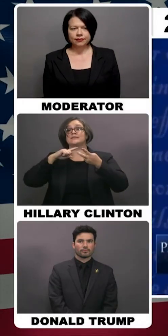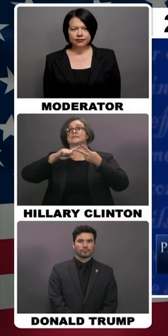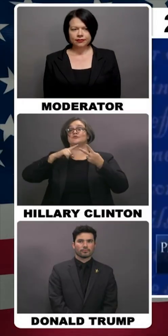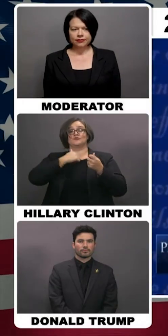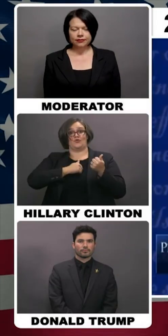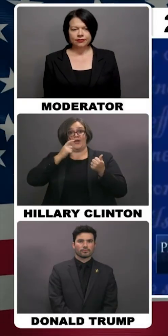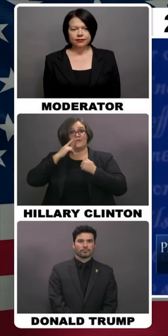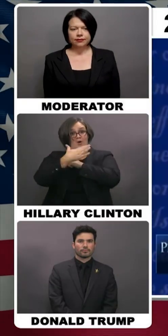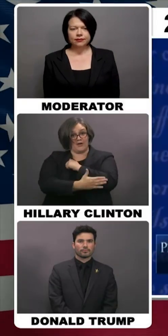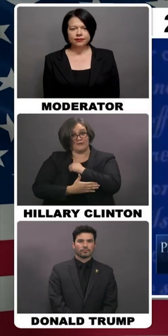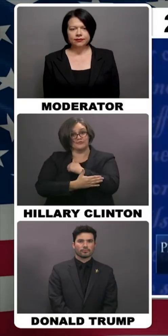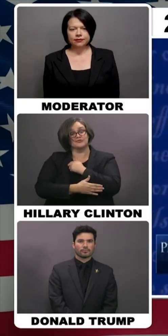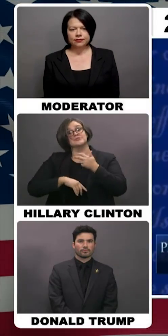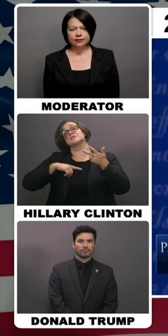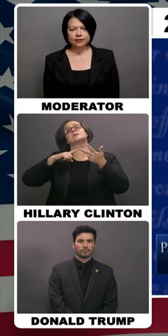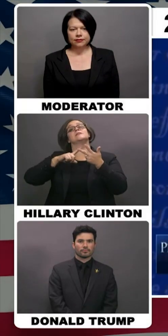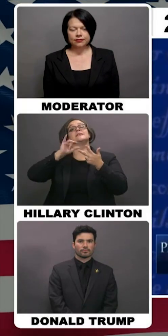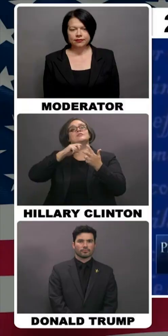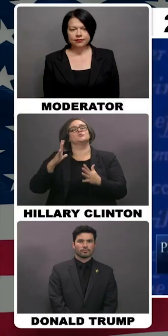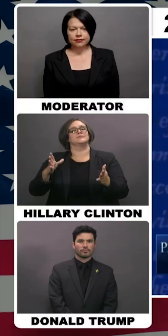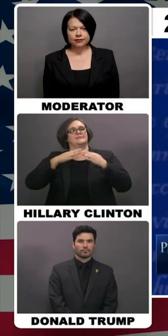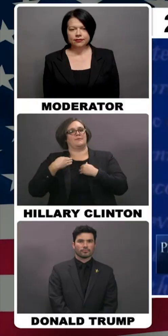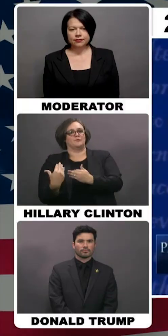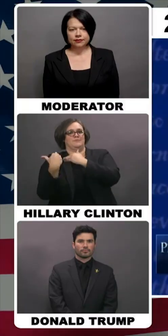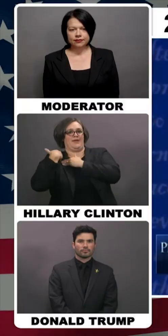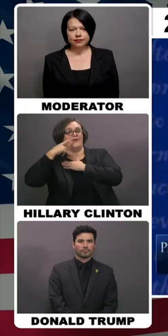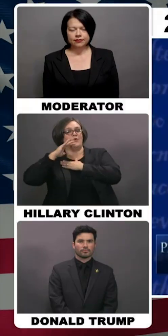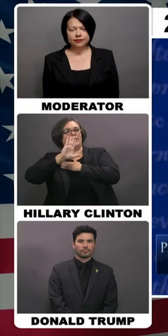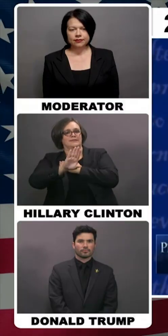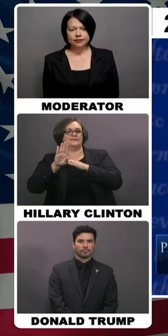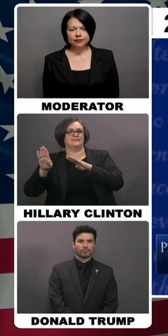and he needs to take responsibility for his actions and his words.